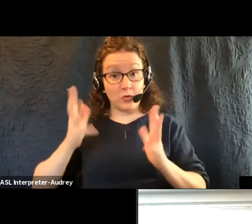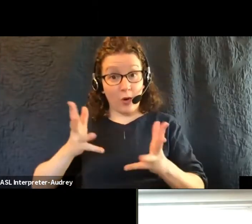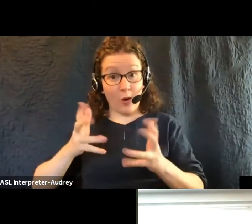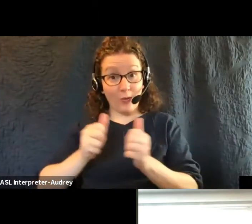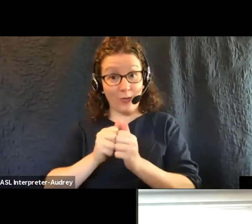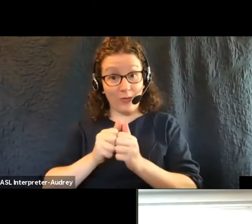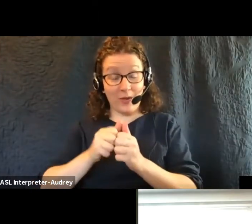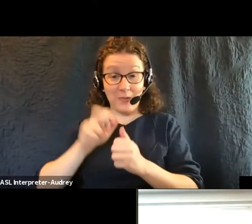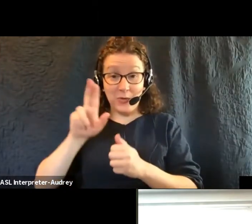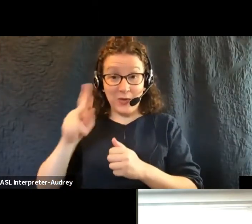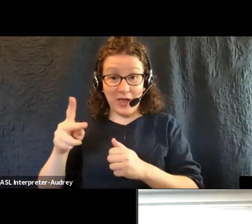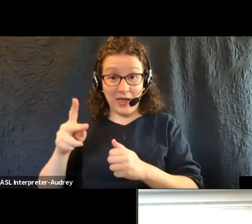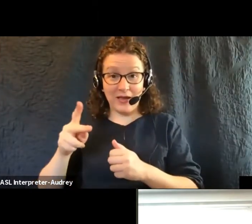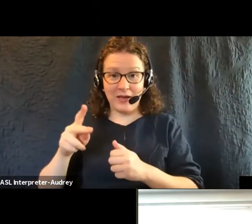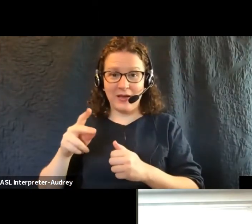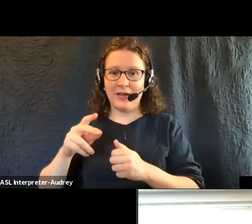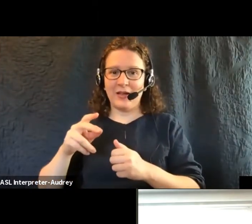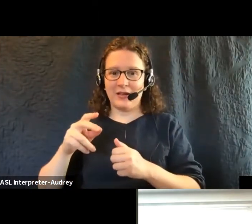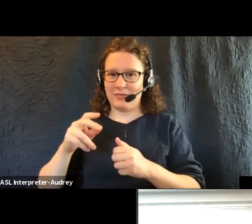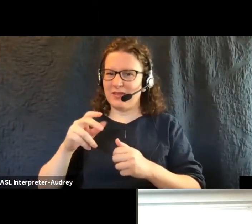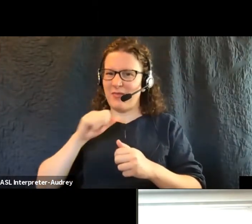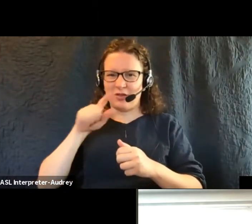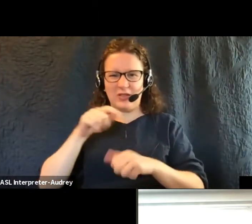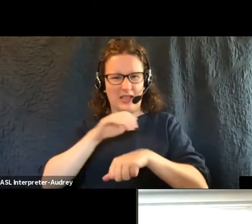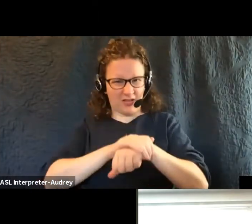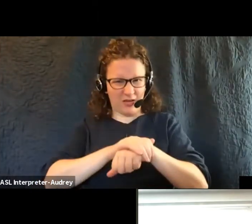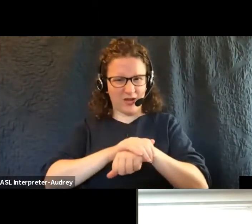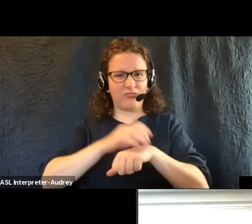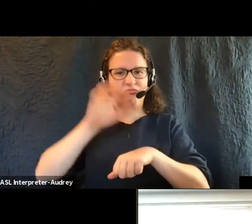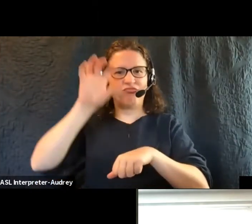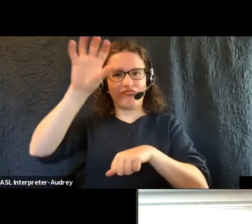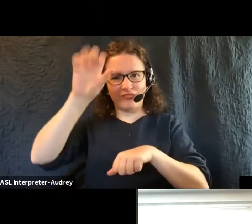Northern Ireland. I can talk more about Scotland.